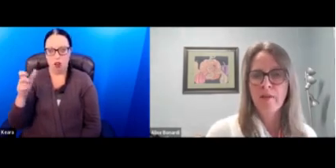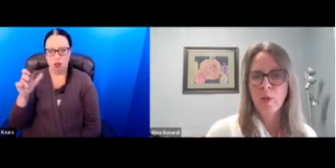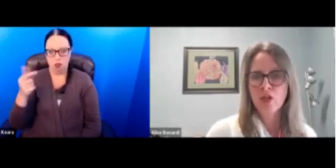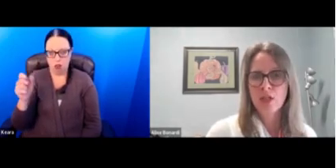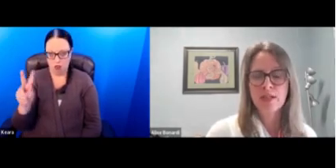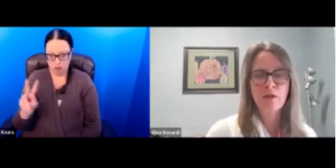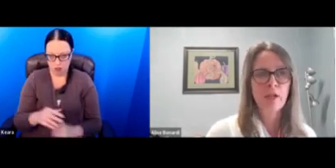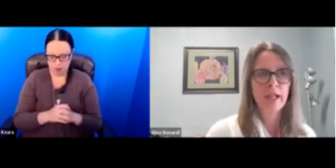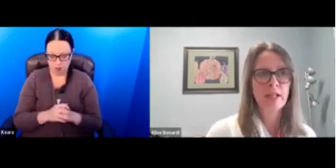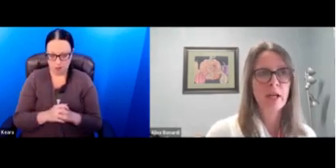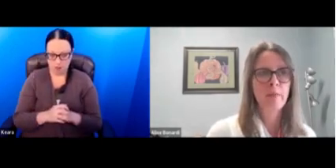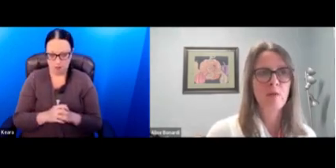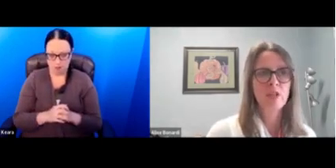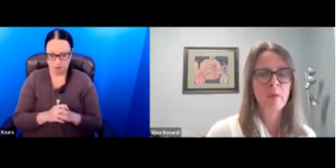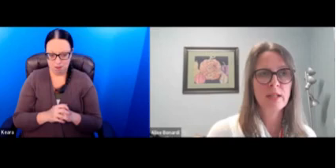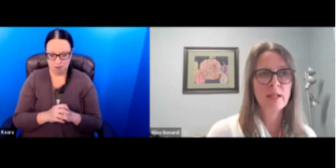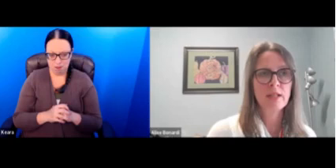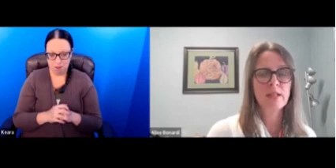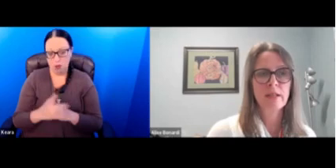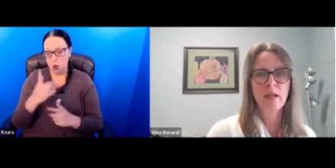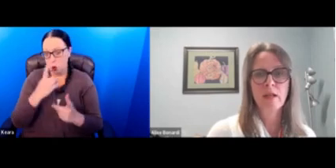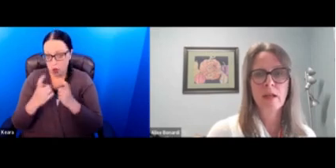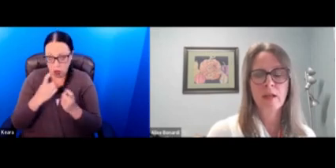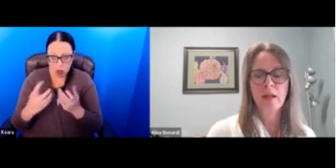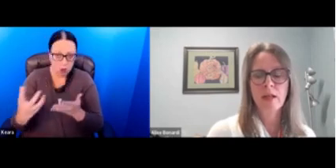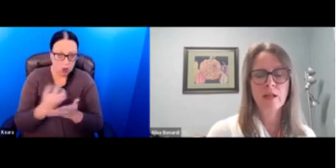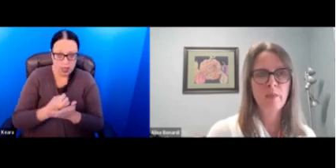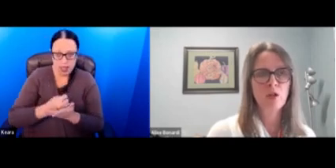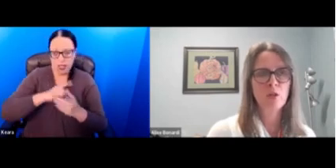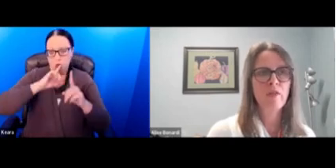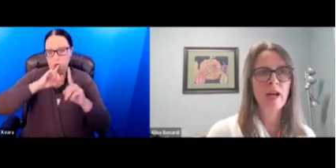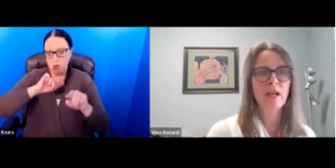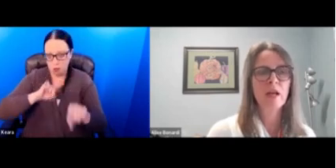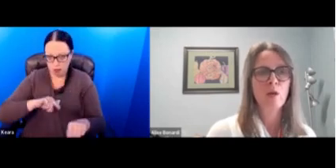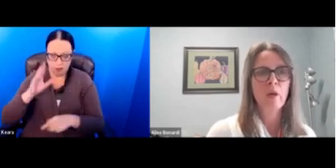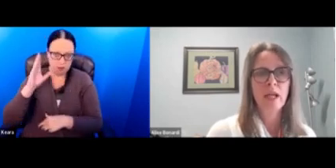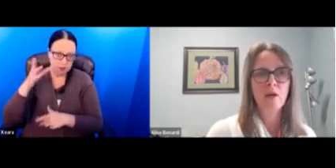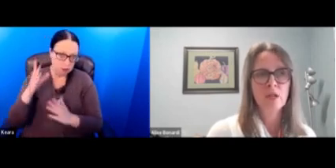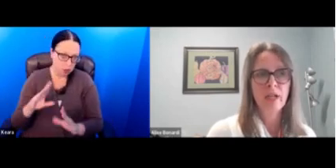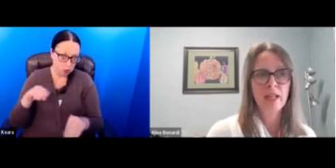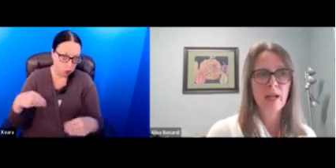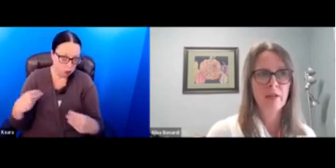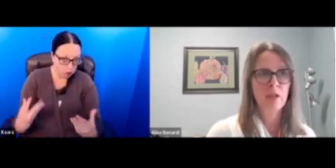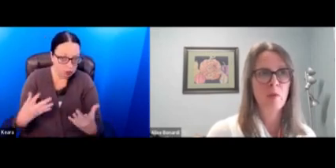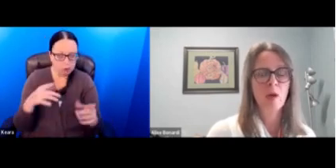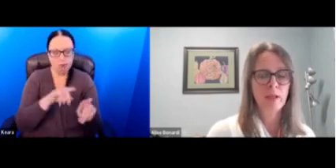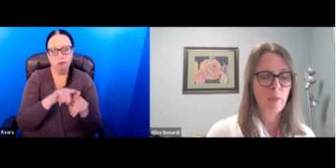have questions that are collected up and responses that the speakers provide. We can also make that available on the